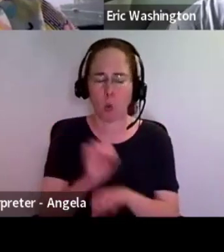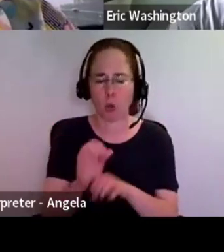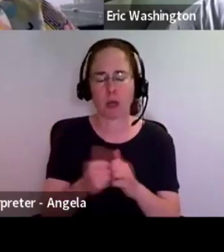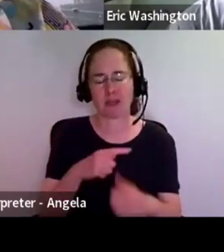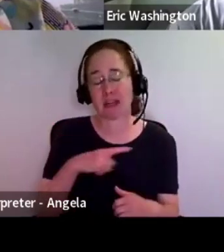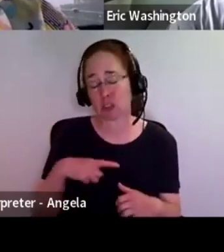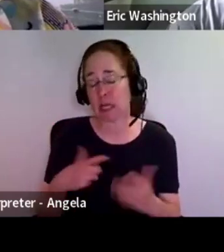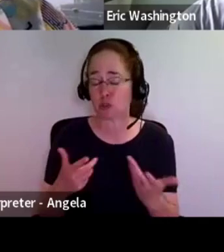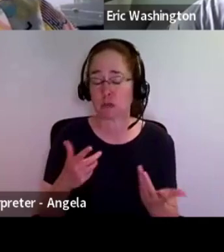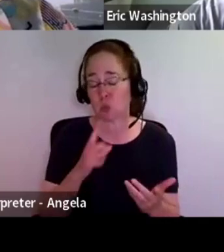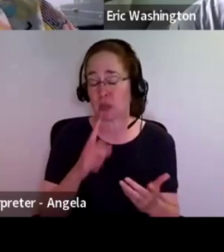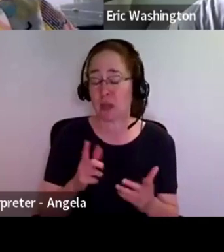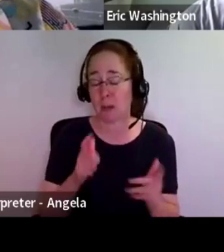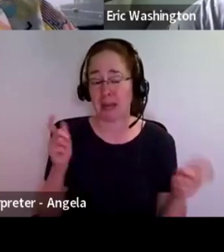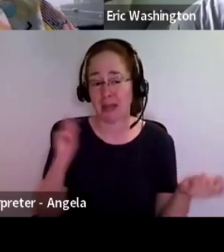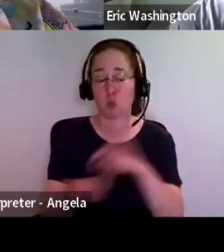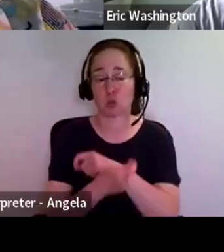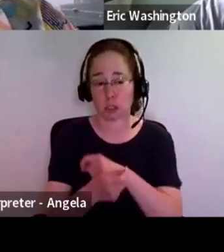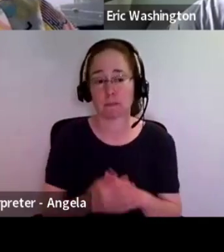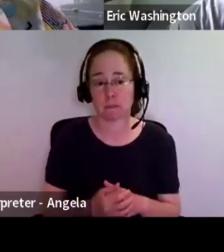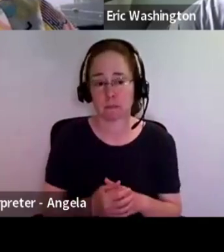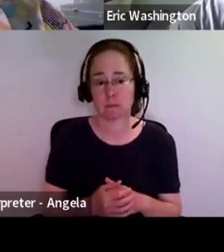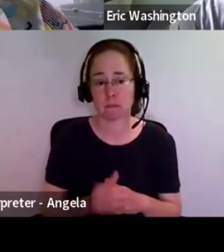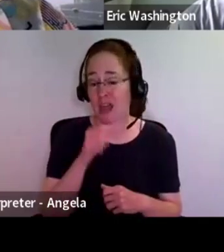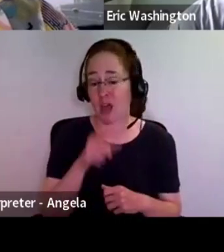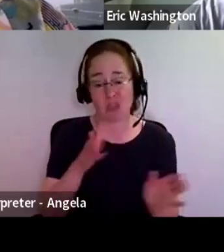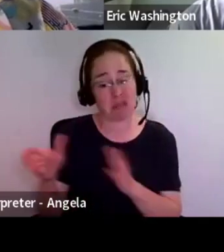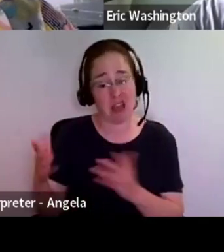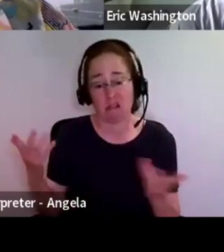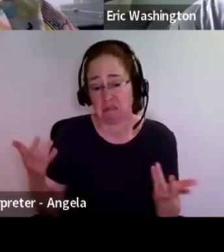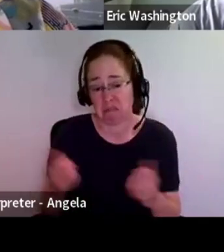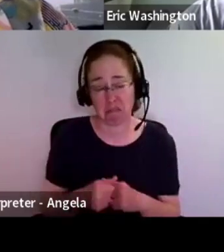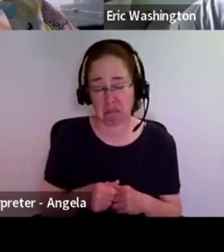evolution. So it wasn't really planned at all. It wasn't a